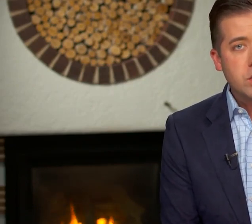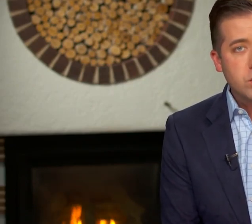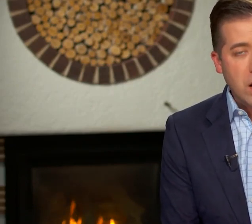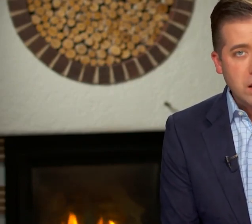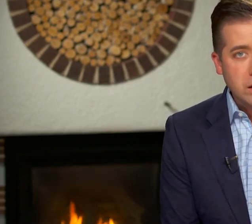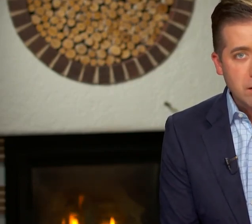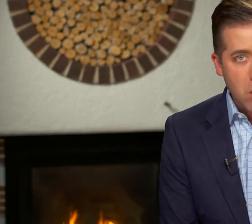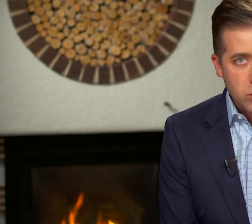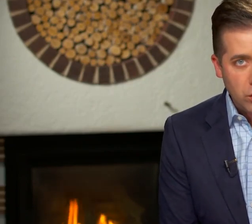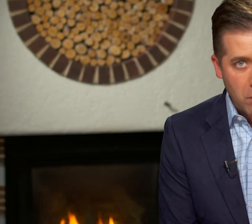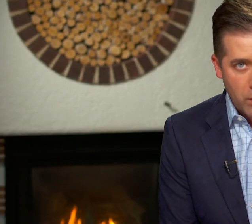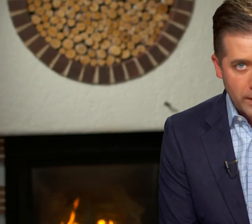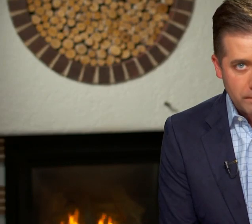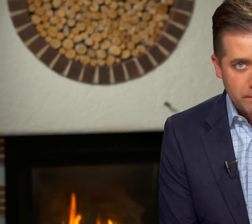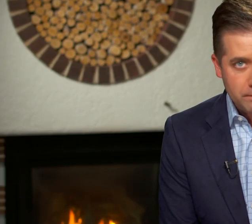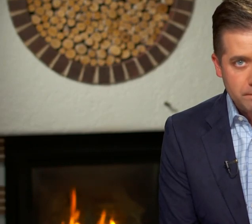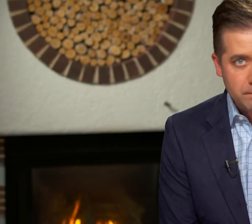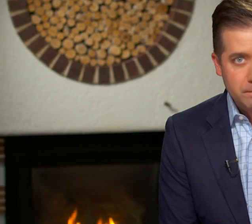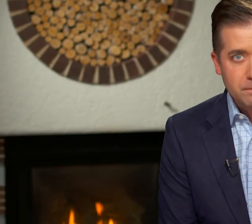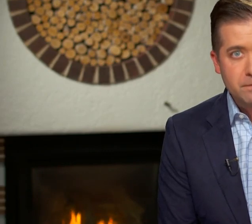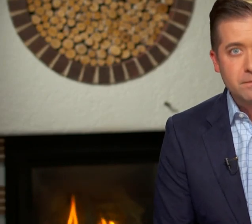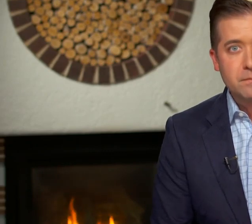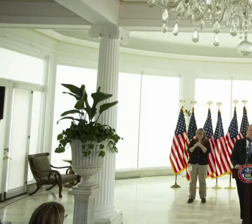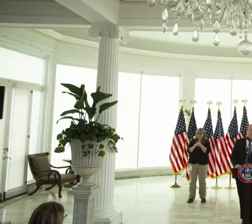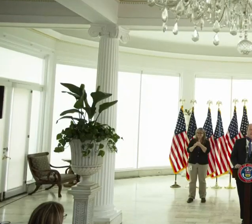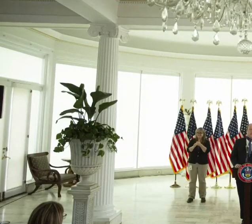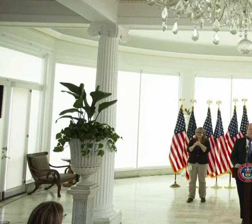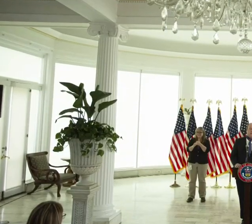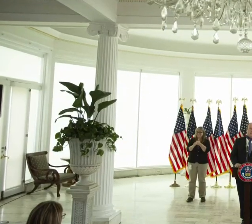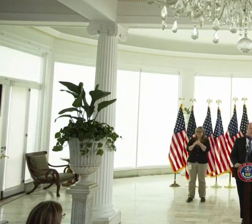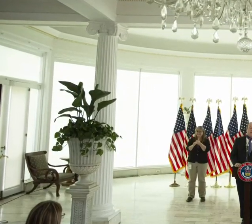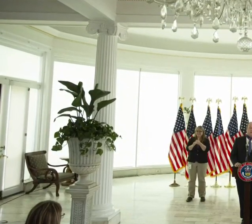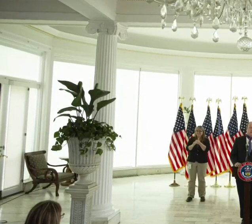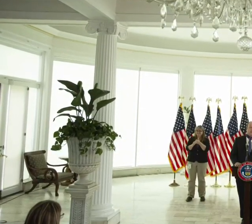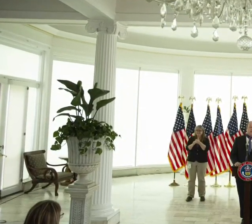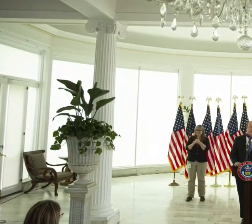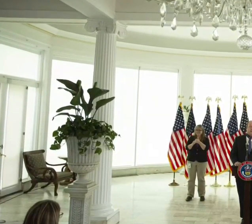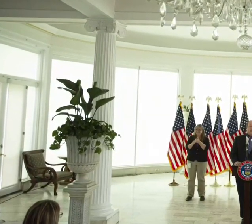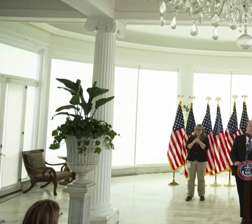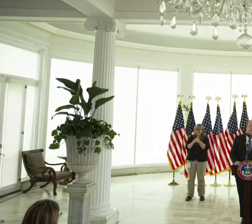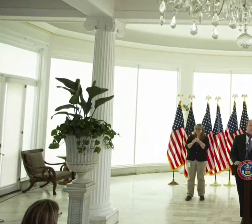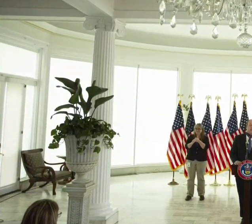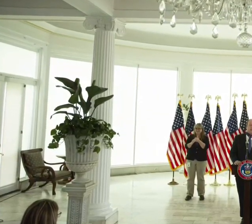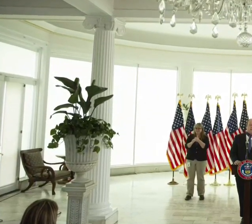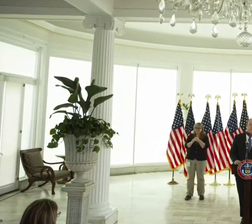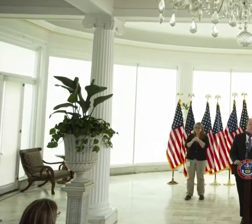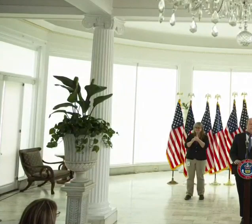DESCRIBED THAT NEXT PERIOD. THAT CAME OUT IN A DESCRIBED THAT NEXT PERIOD. THAT CAME OUT IN A BRIEFING THAT CAME OUT IN A BRIEFING THAT CAME OUT IN A BRIEFING THAT THAT CAME OUT IN A BRIEFING THAT WAS THAT CAME OUT IN A BRIEFING THAT WAS SHORT THAT CAME OUT IN A BRIEFING THAT WAS SHORT ON THAT CAME OUT IN A BRIEFING THAT WAS SHORT ON SPECIFICS THAT CAME OUT IN A BRIEFING THAT WAS SHORT ON SPECIFICS BUT THAT WAS SHORT ON SPECIFICS BUT THAT WAS SHORT ON SPECIFICS BUT DID THAT WAS SHORT ON SPECIFICS BUT DID HAVE THAT WAS SHORT ON SPECIFICS BUT DID HAVE ONE THAT WAS SHORT ON SPECIFICS BUT DID HAVE ONE STRIKINGLY DID HAVE ONE STRIKINGLY DID HAVE ONE STRIKINGLY EMOTIONAL DID HAVE ONE STRIKINGLY EMOTIONAL MOMENT.